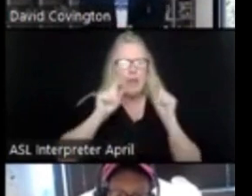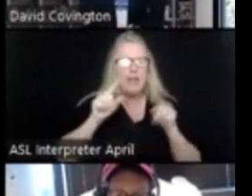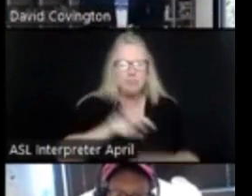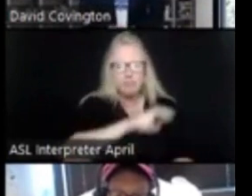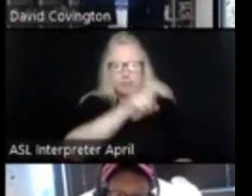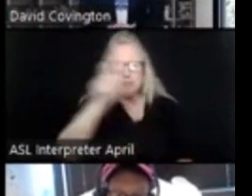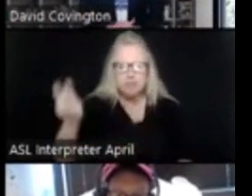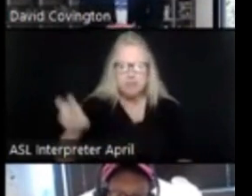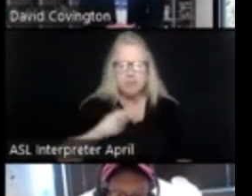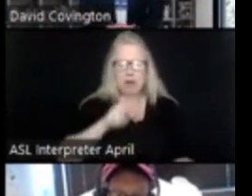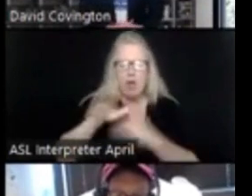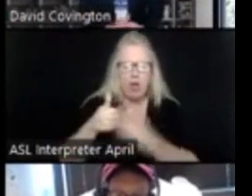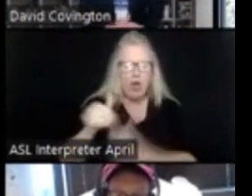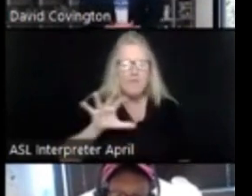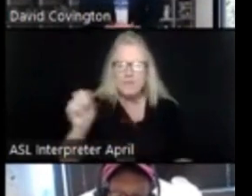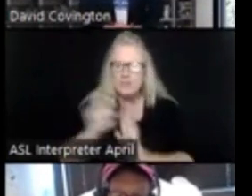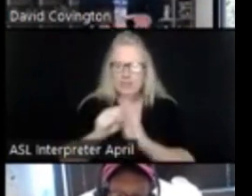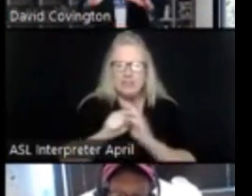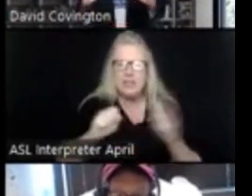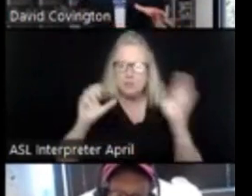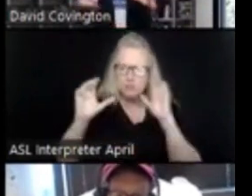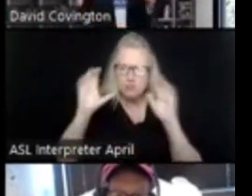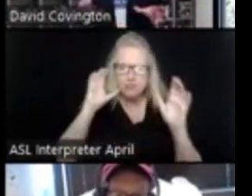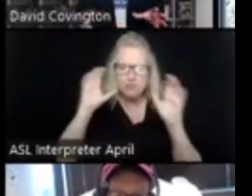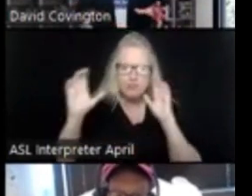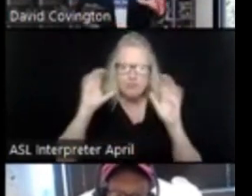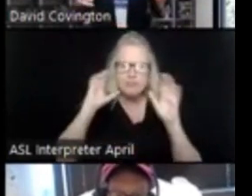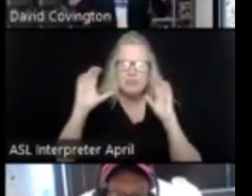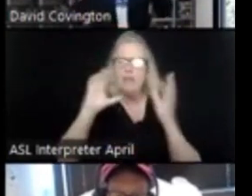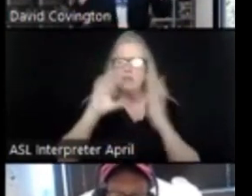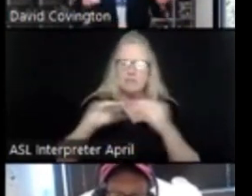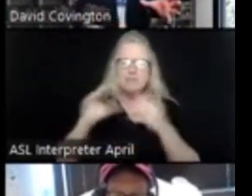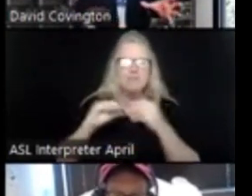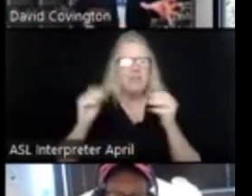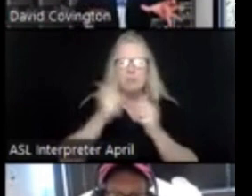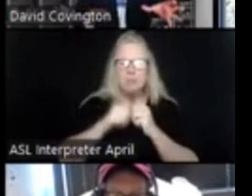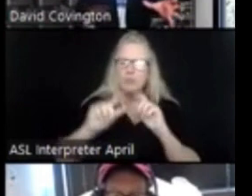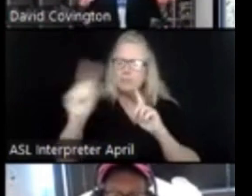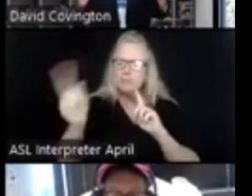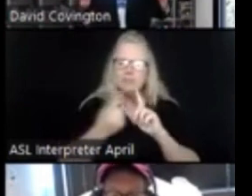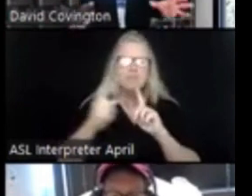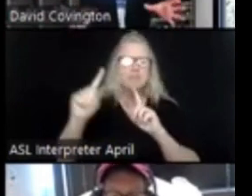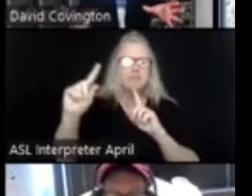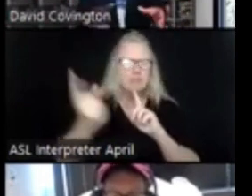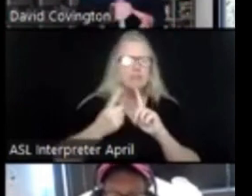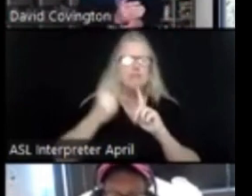LISTENING SESSIONS AND PERSON AFTER PERSON WOULD COME UP AND THEY